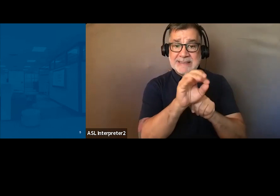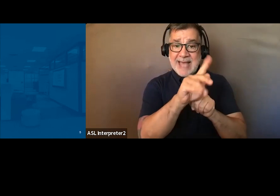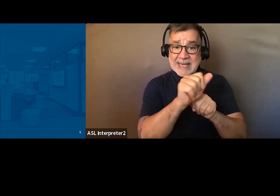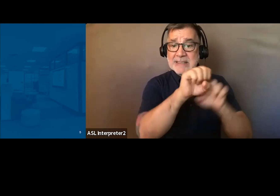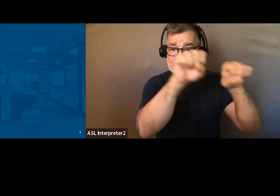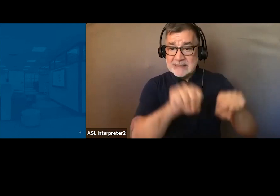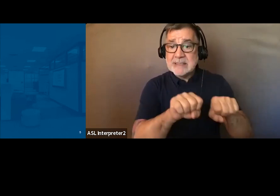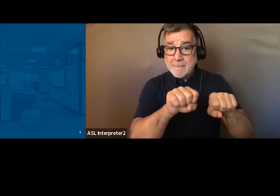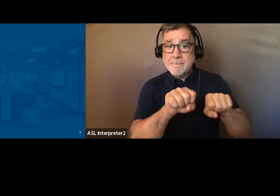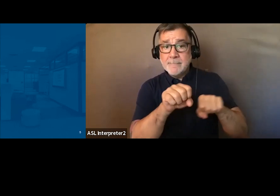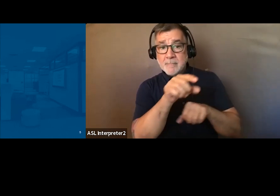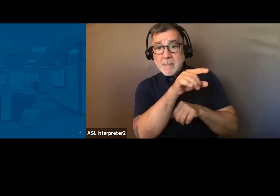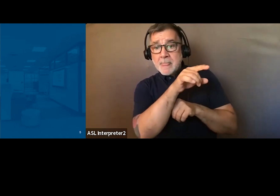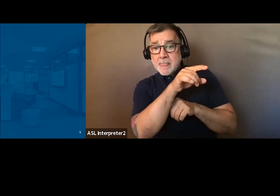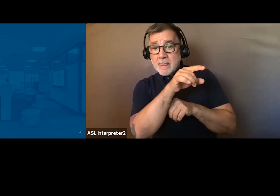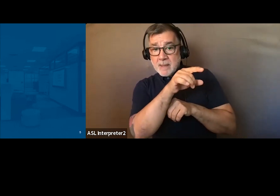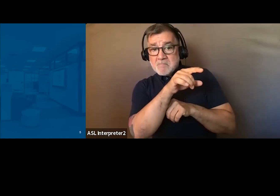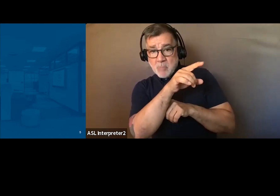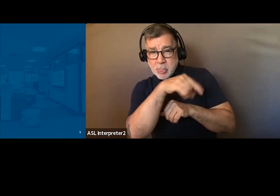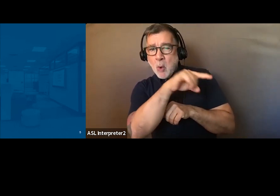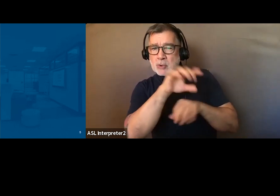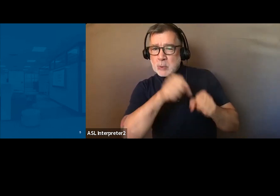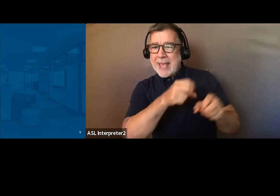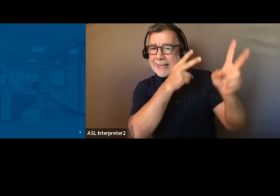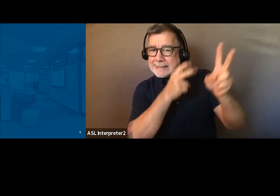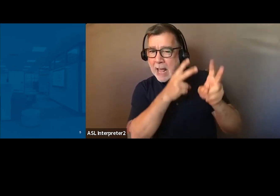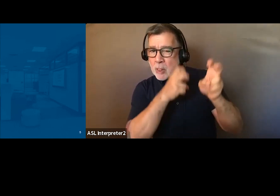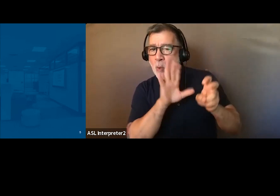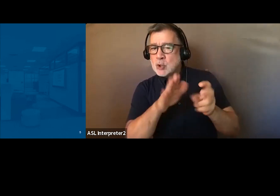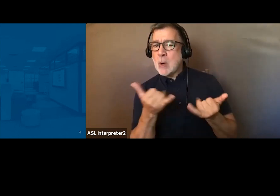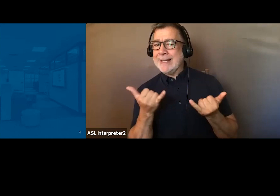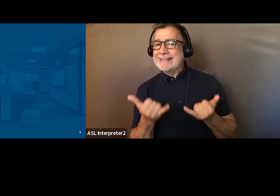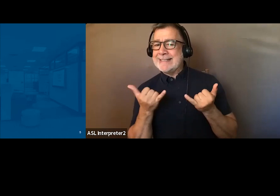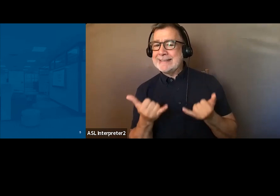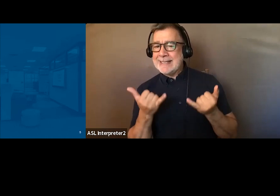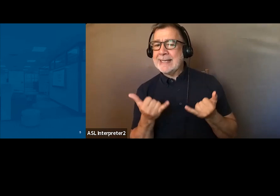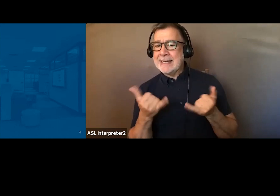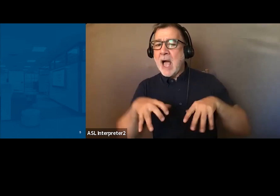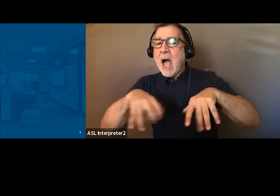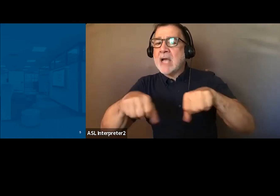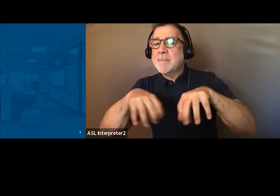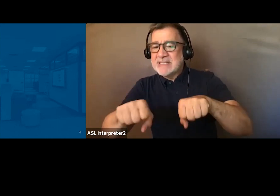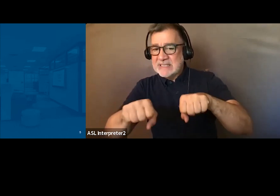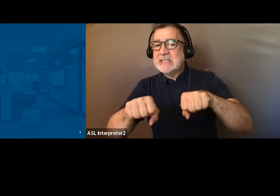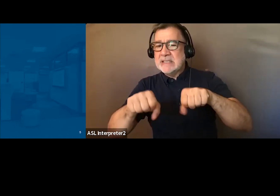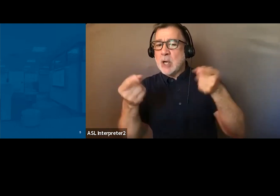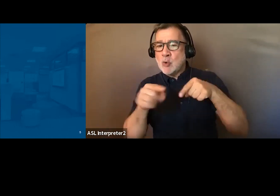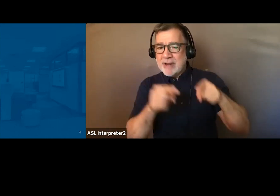where you can actually download your existing occupancy agreements that are currently in effect so you can see them if you need them.